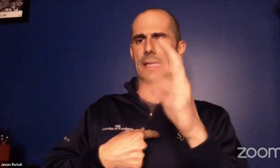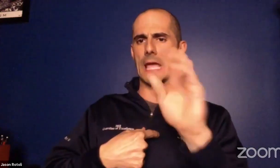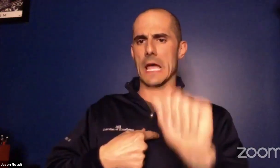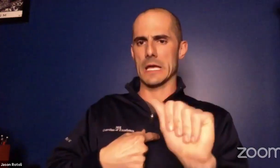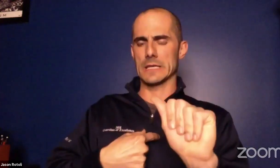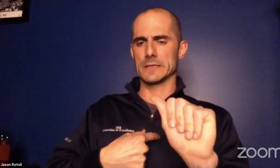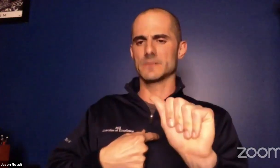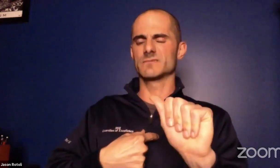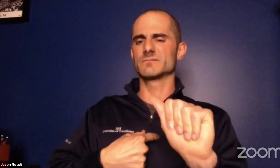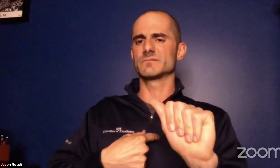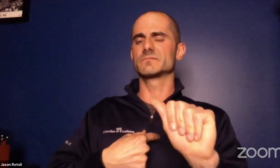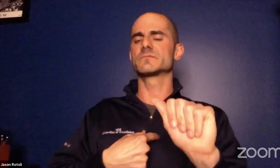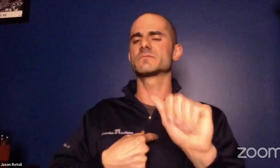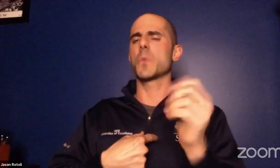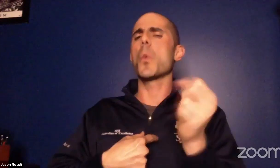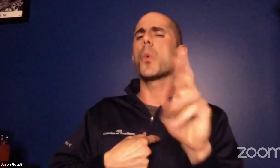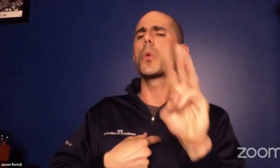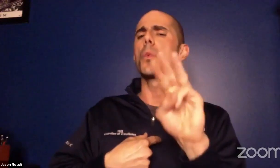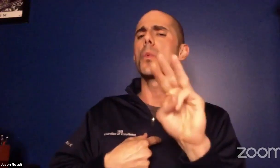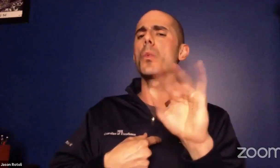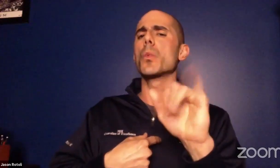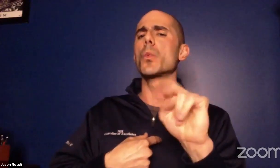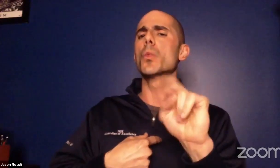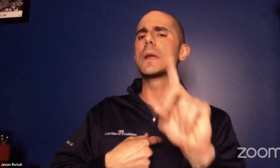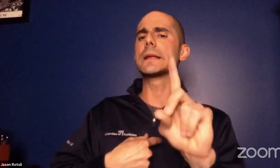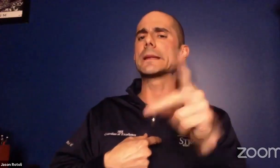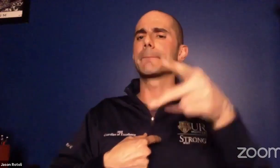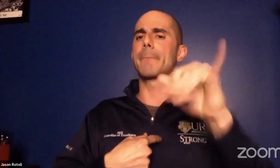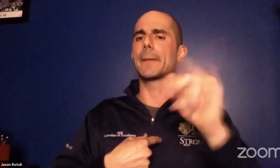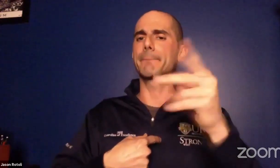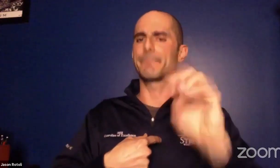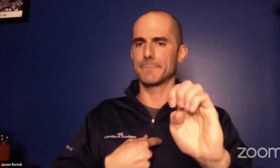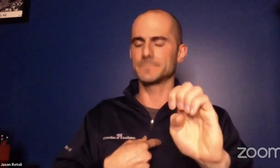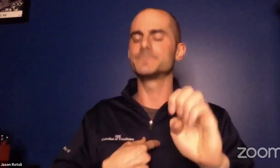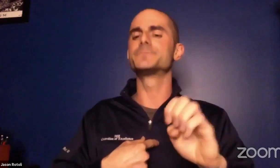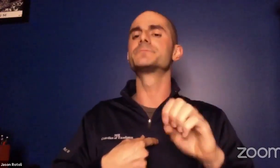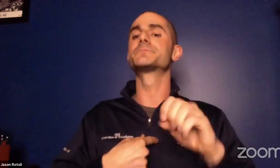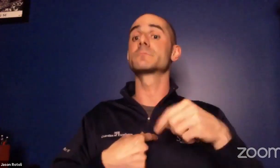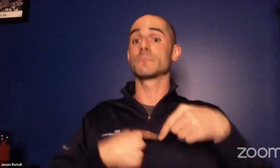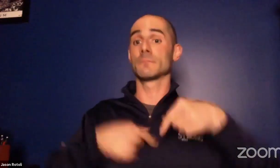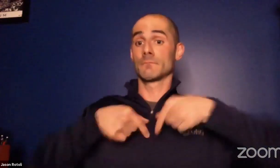You have two lungs, obviously. And when you draw in air, the air comes in...